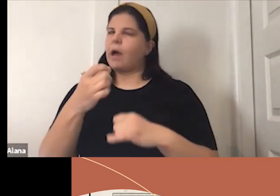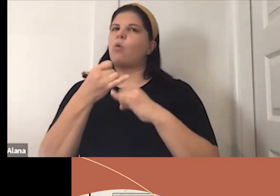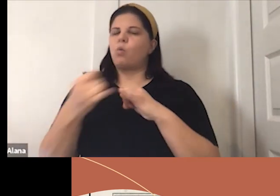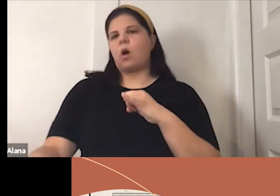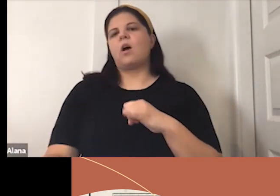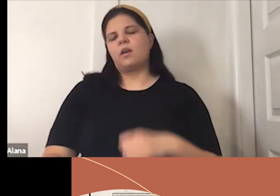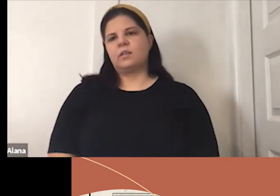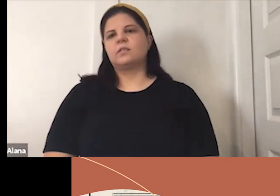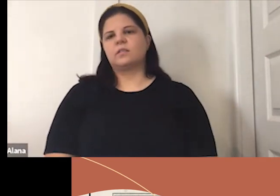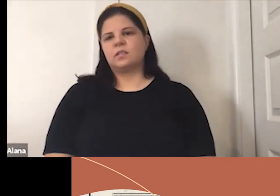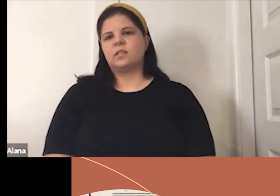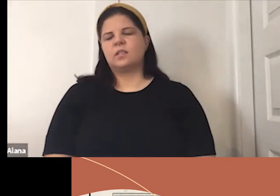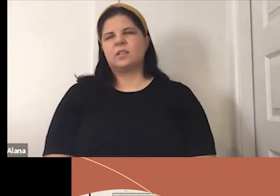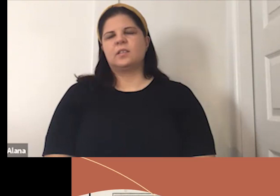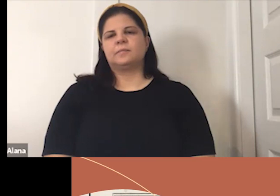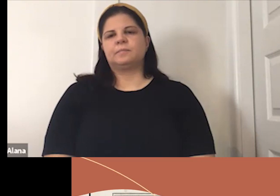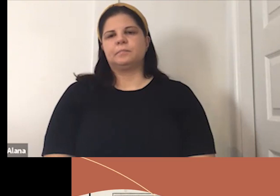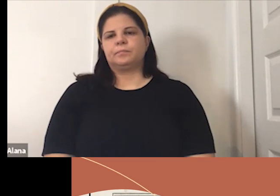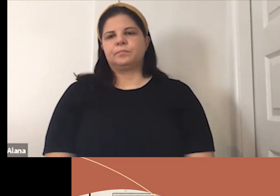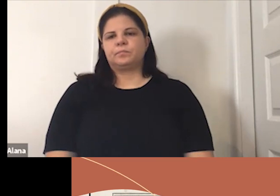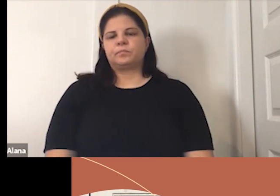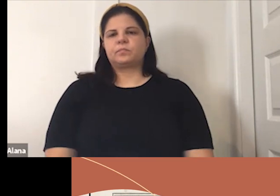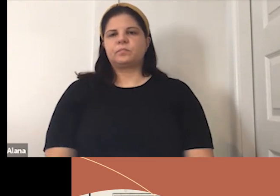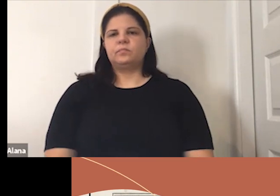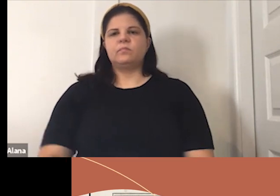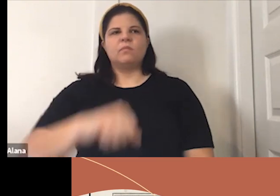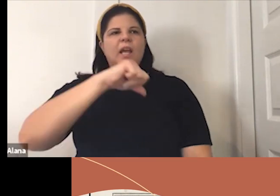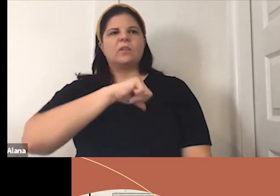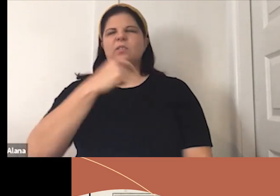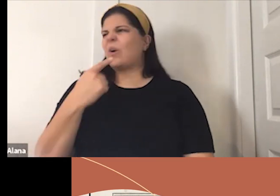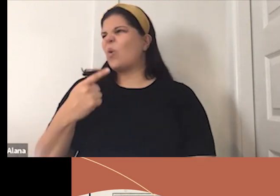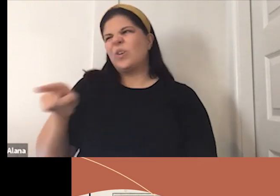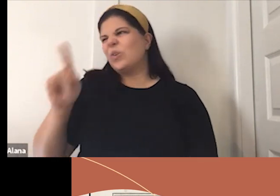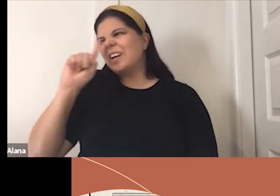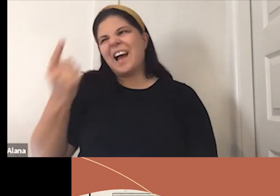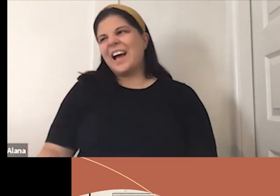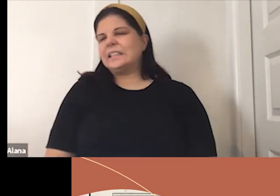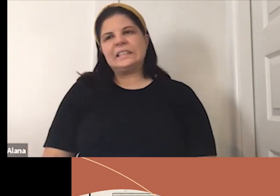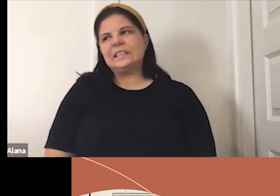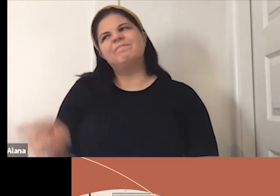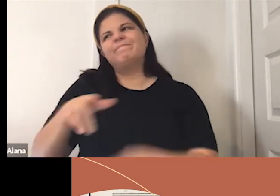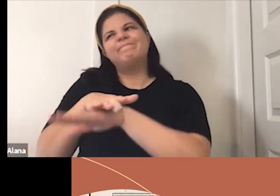In other words, it's the attitudes that say, "You can't do it. You're not allowed to do it.